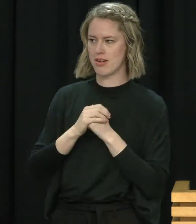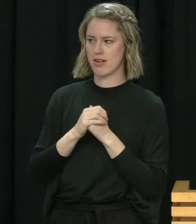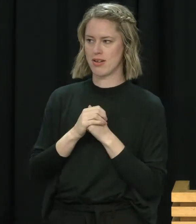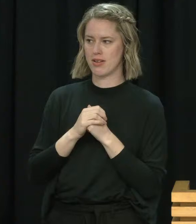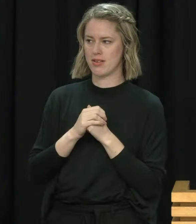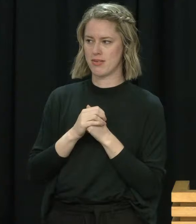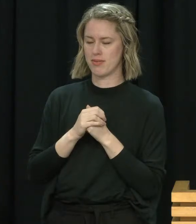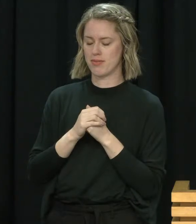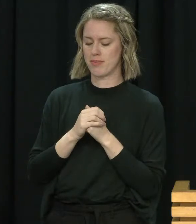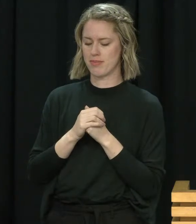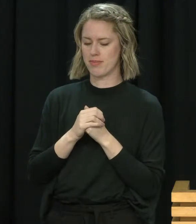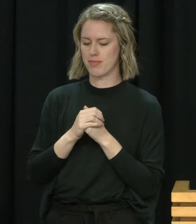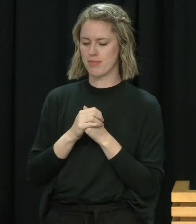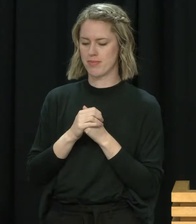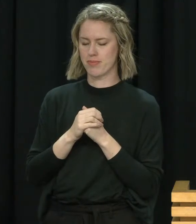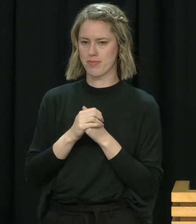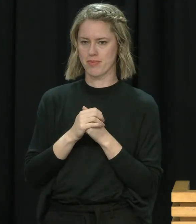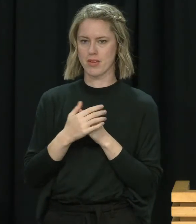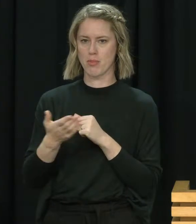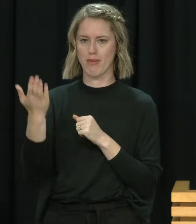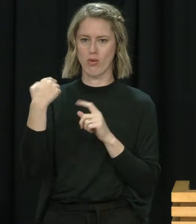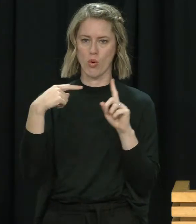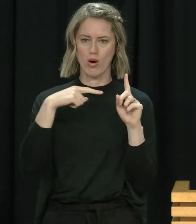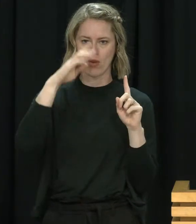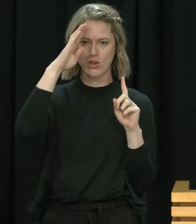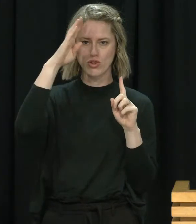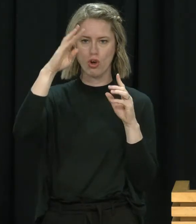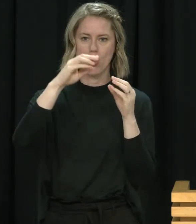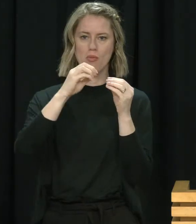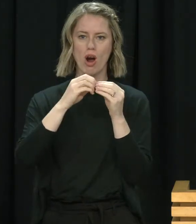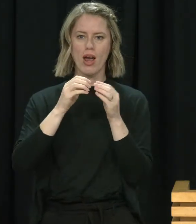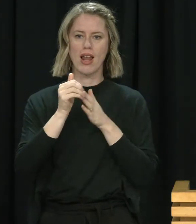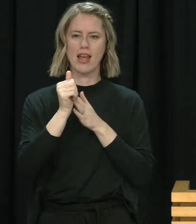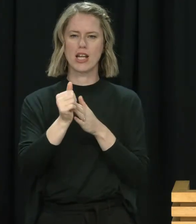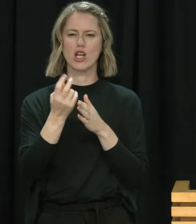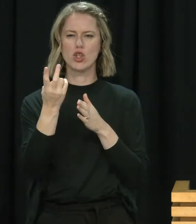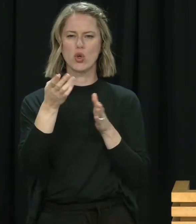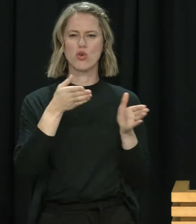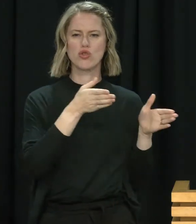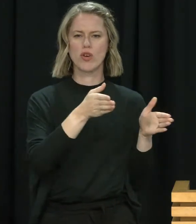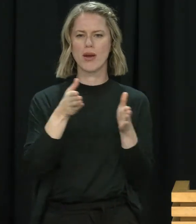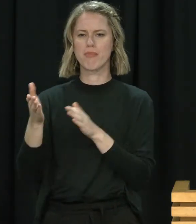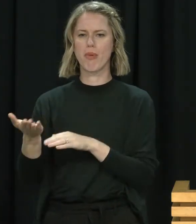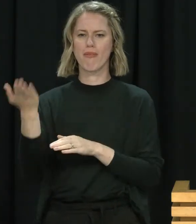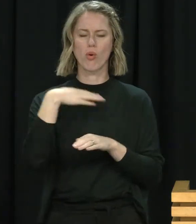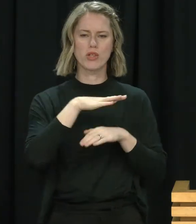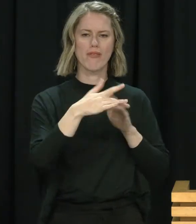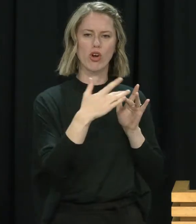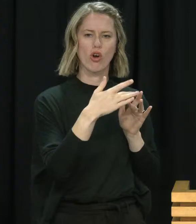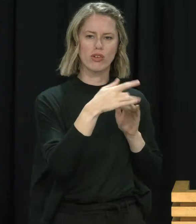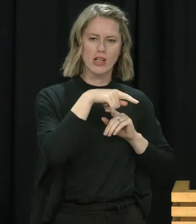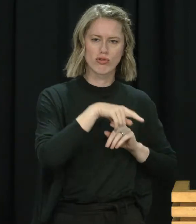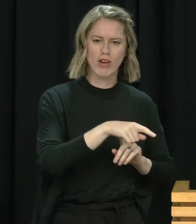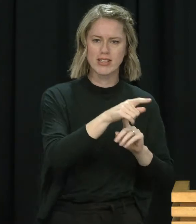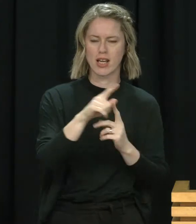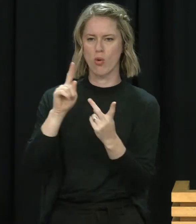doing that work to provide a second set of eyes so early on in the process, where Sir